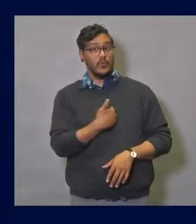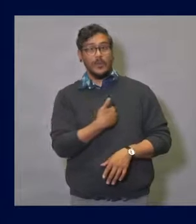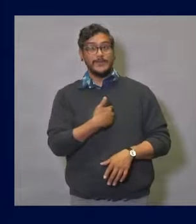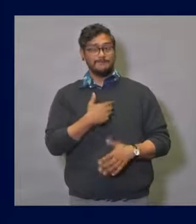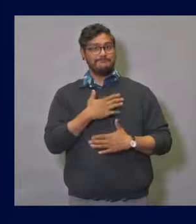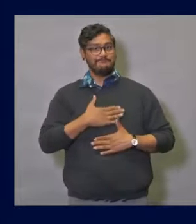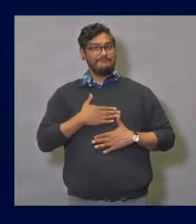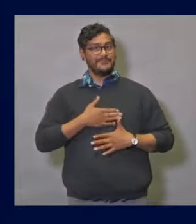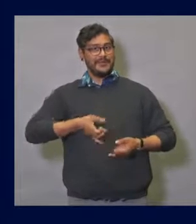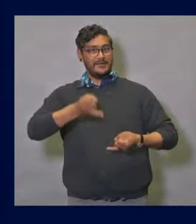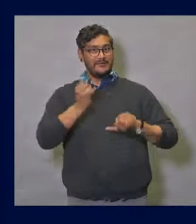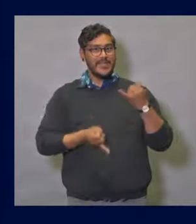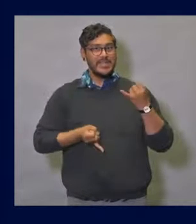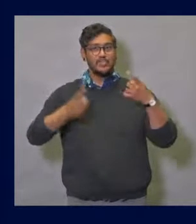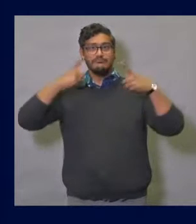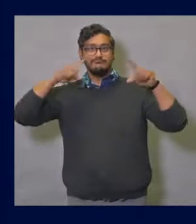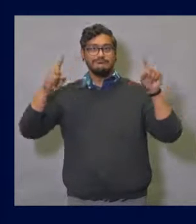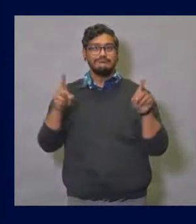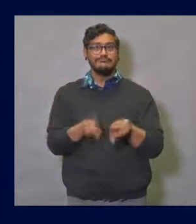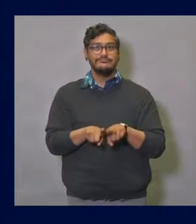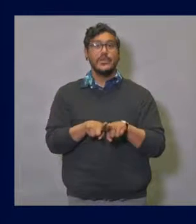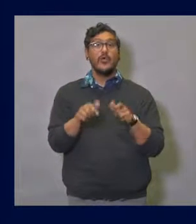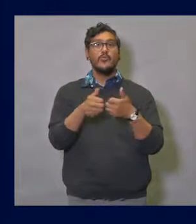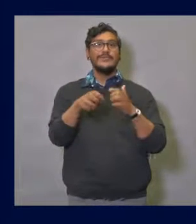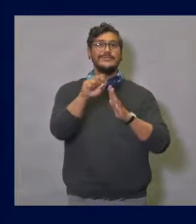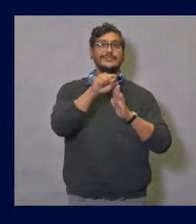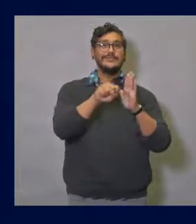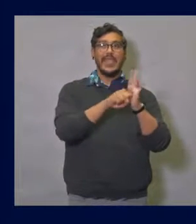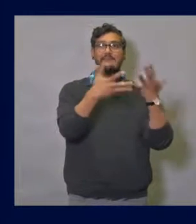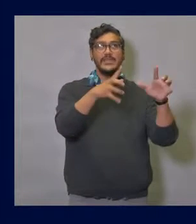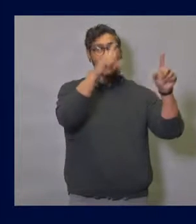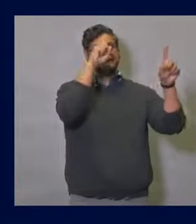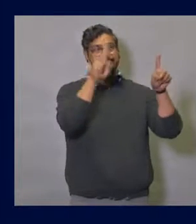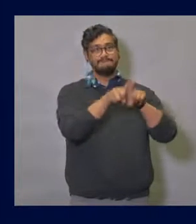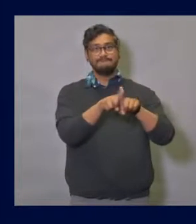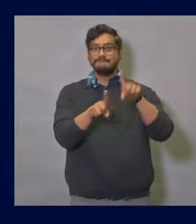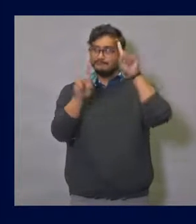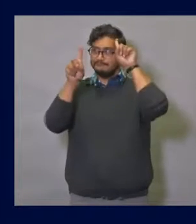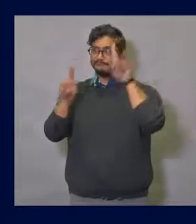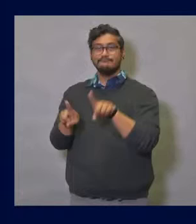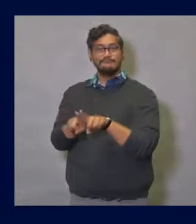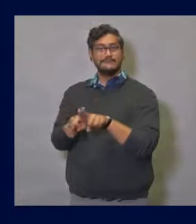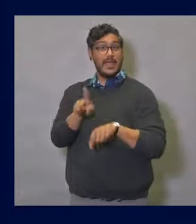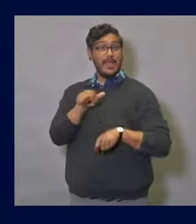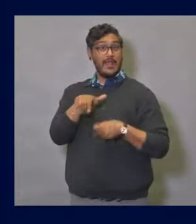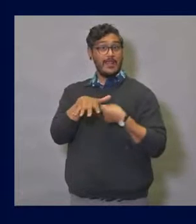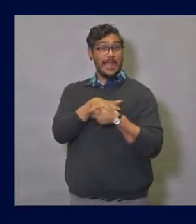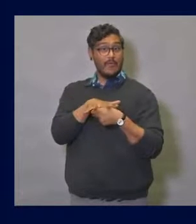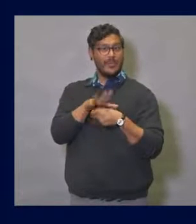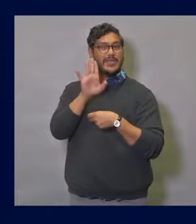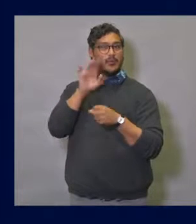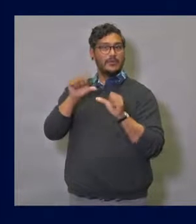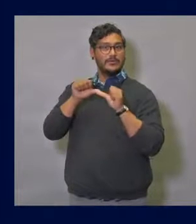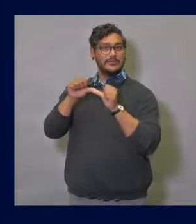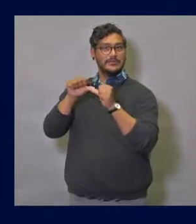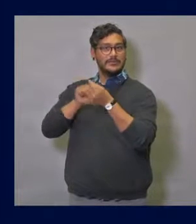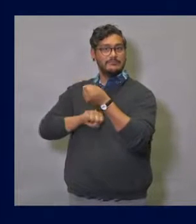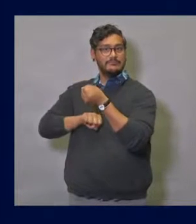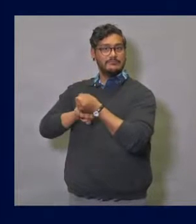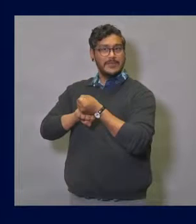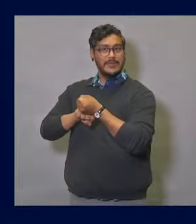PÚBLICA, NUESTRO OBJETIVO ES